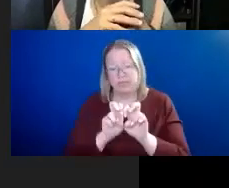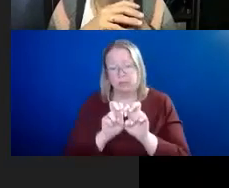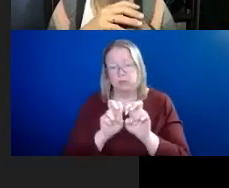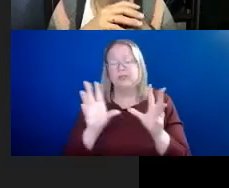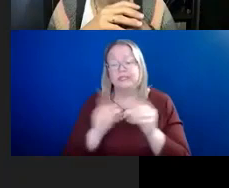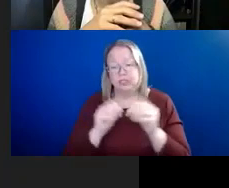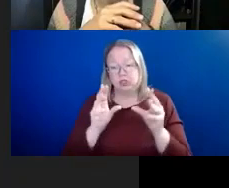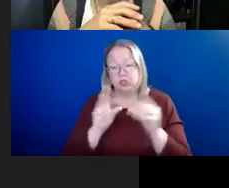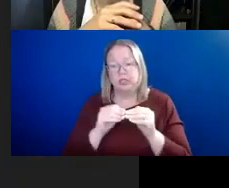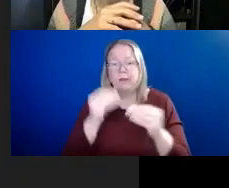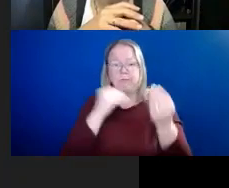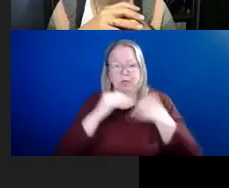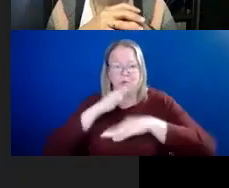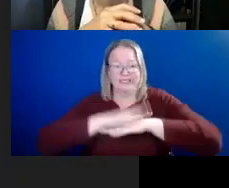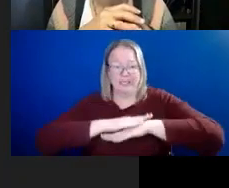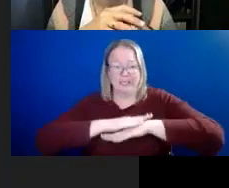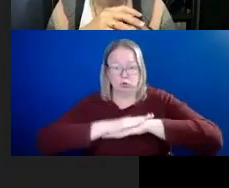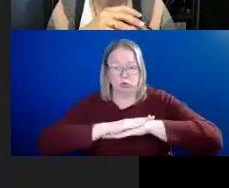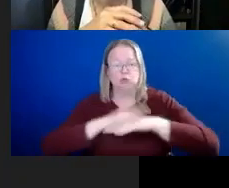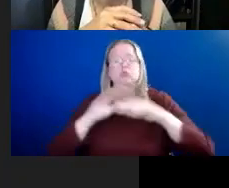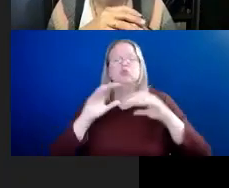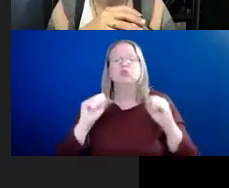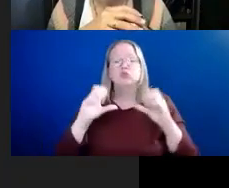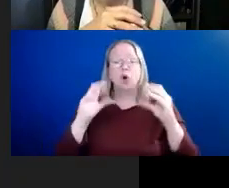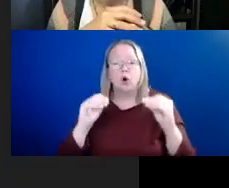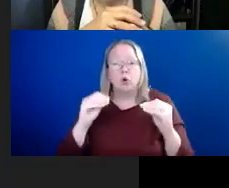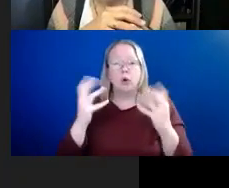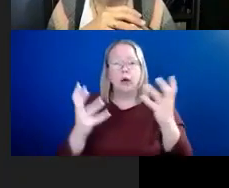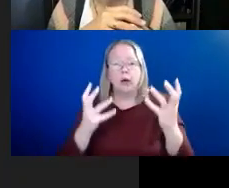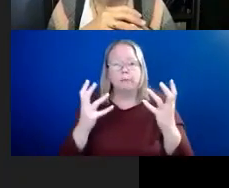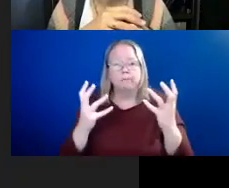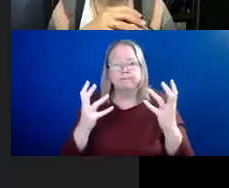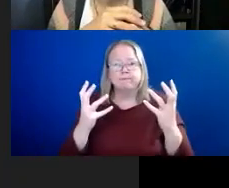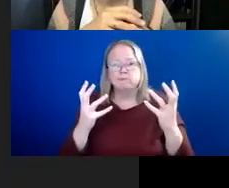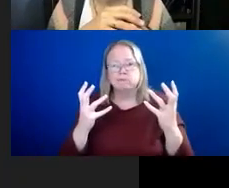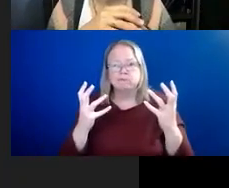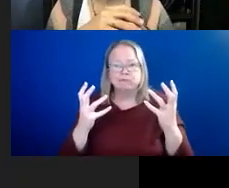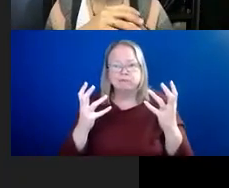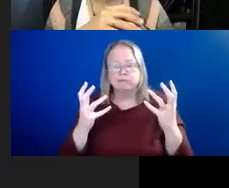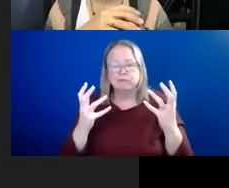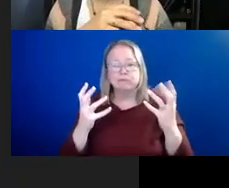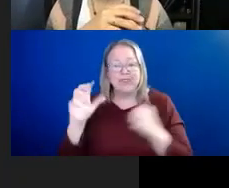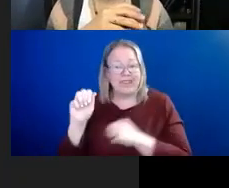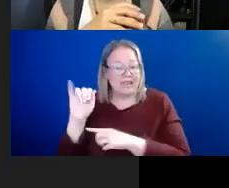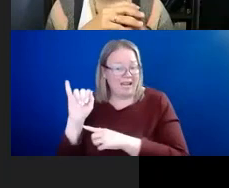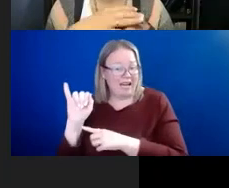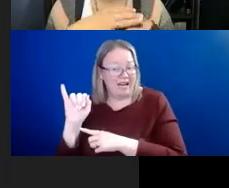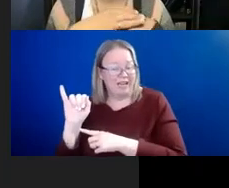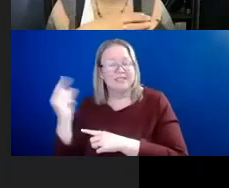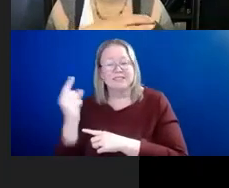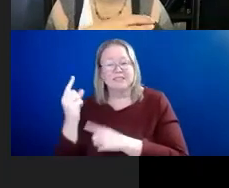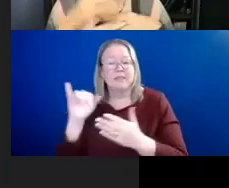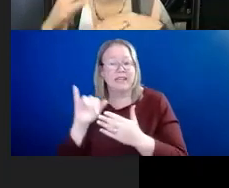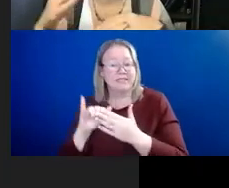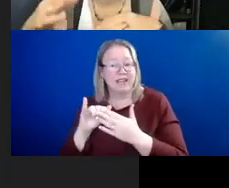banquet tables. AI 13:20:52 is something that has made a lot of progress